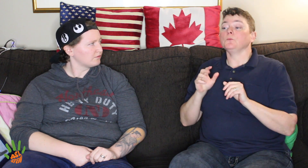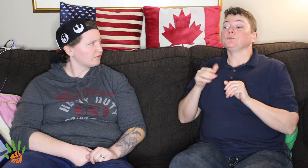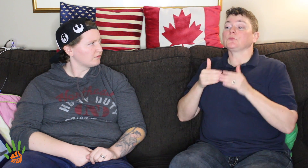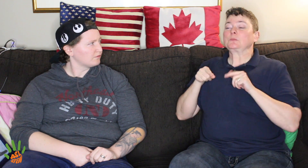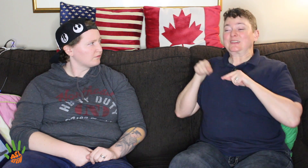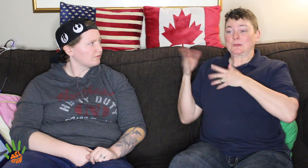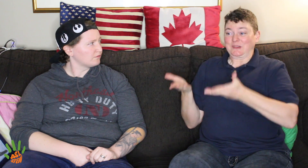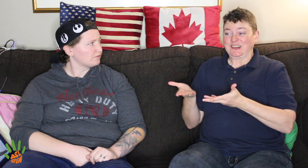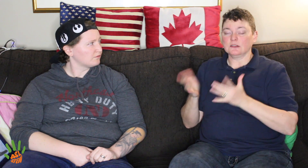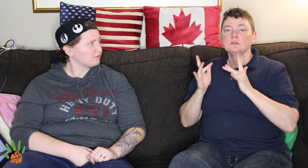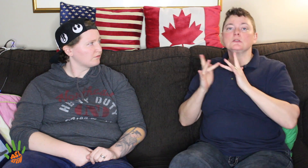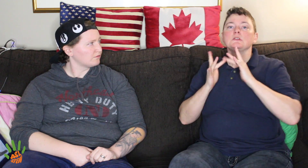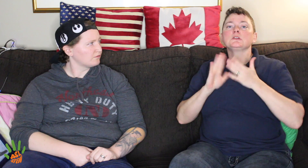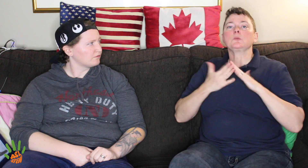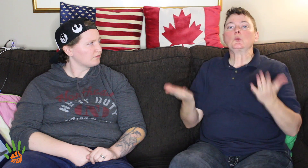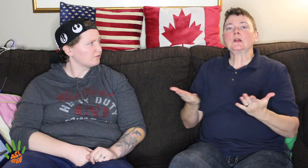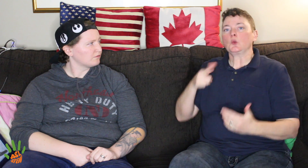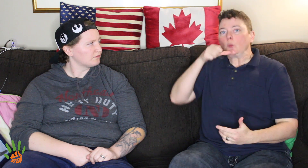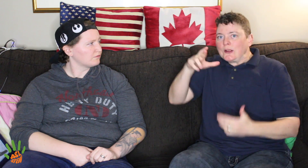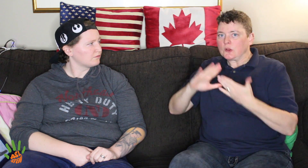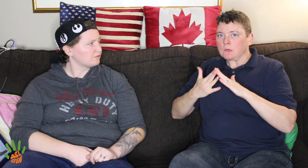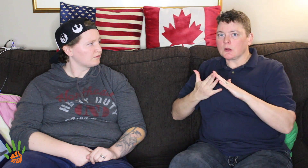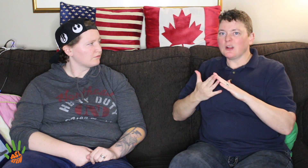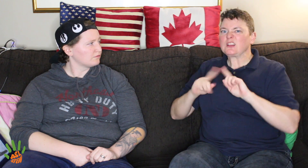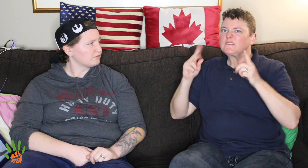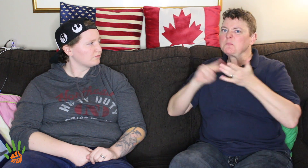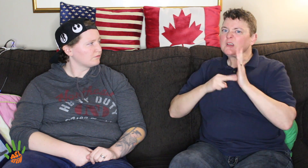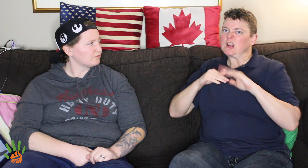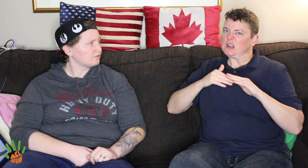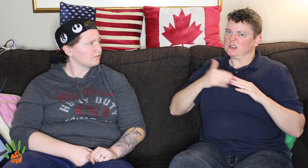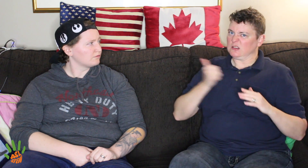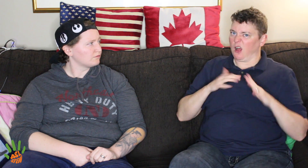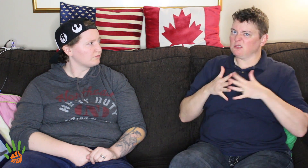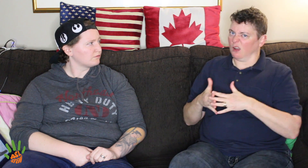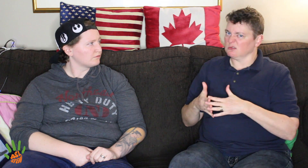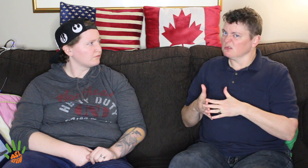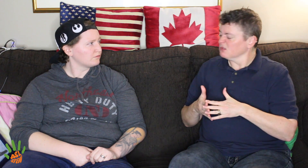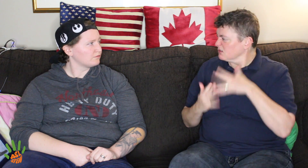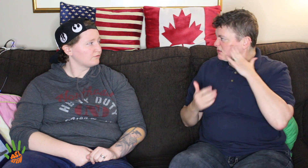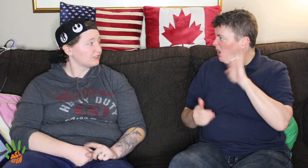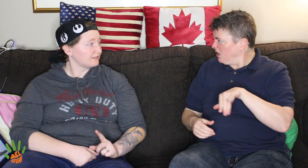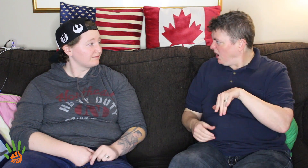Oh, also when I came here, the online community here, the queer community had a different meaning in Canada than it does in America.